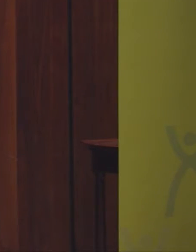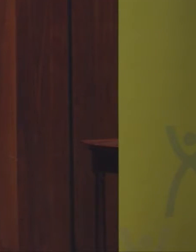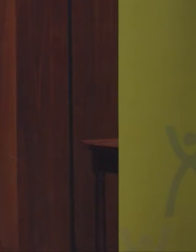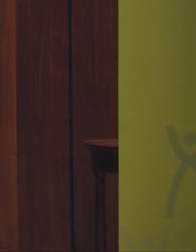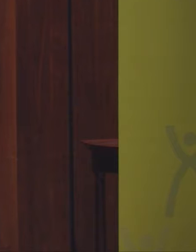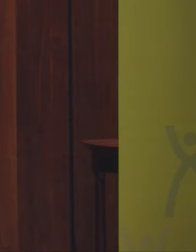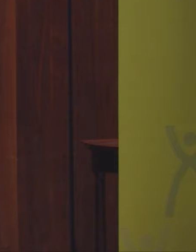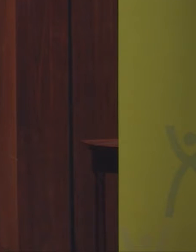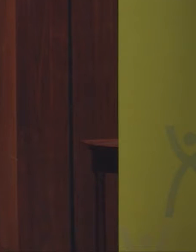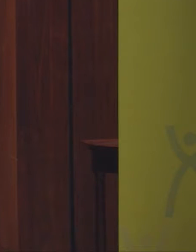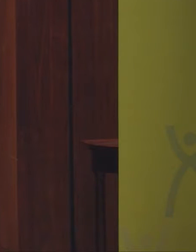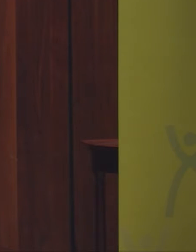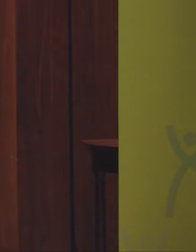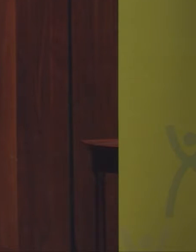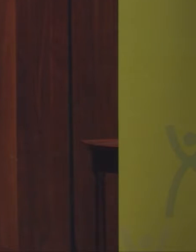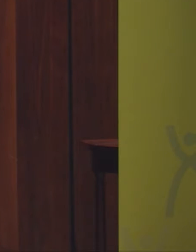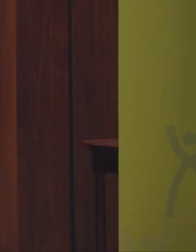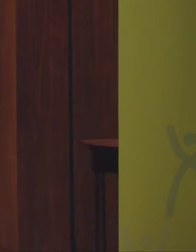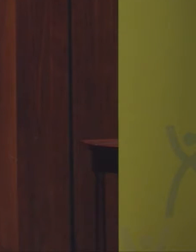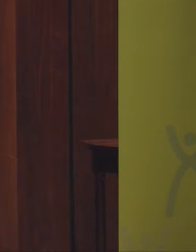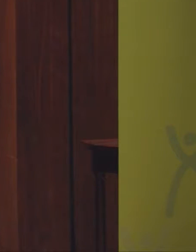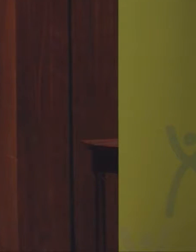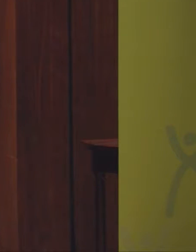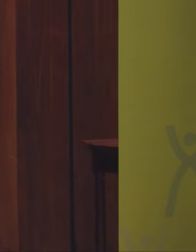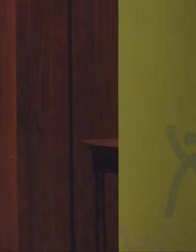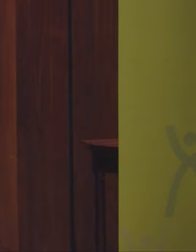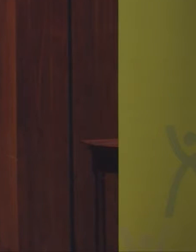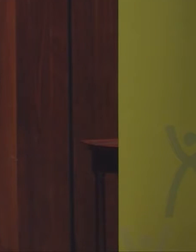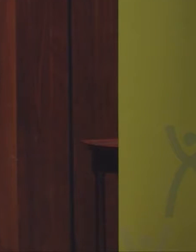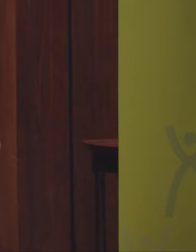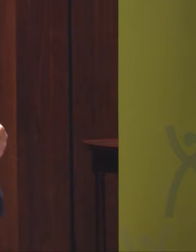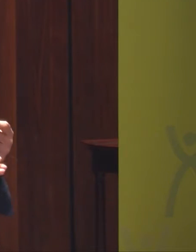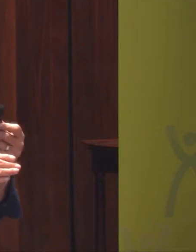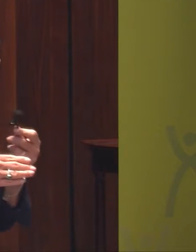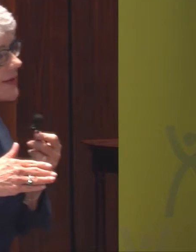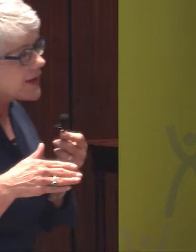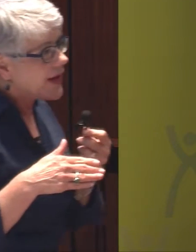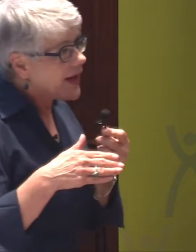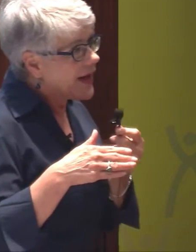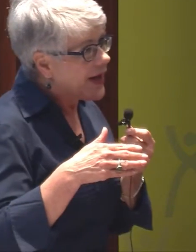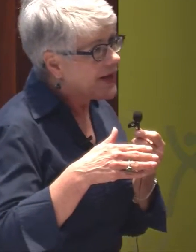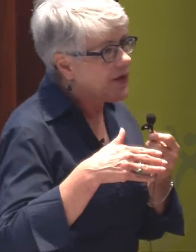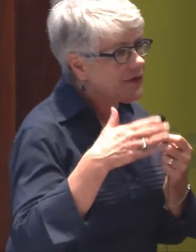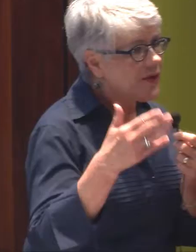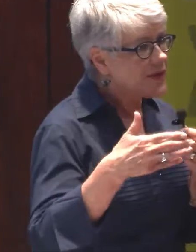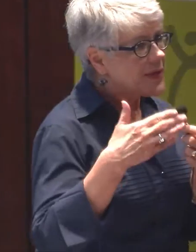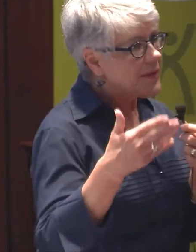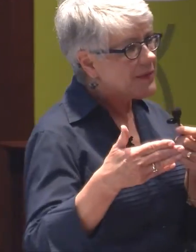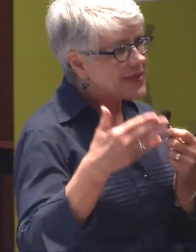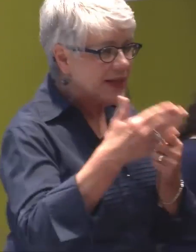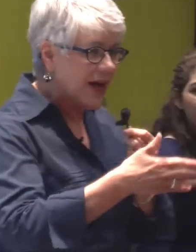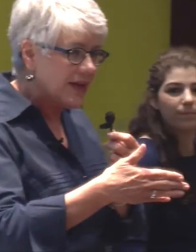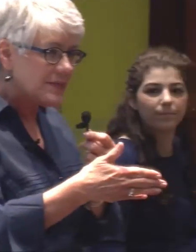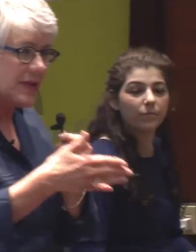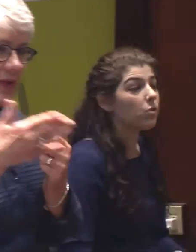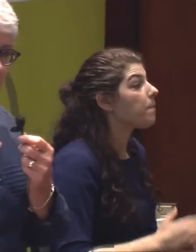worried about that. The other thing that happens I think is, you know, at first when the baby's in the hospital and the